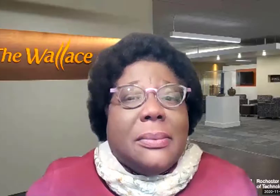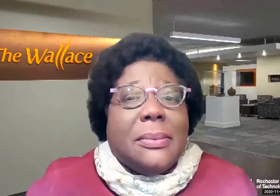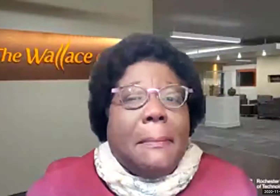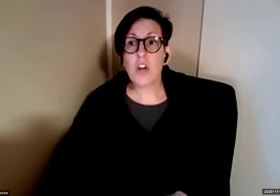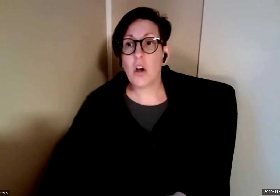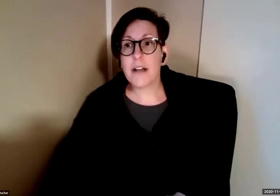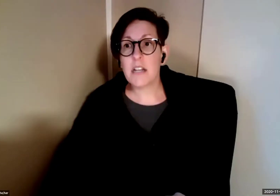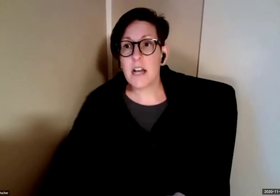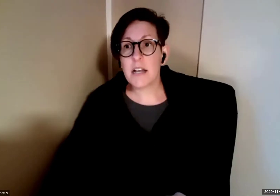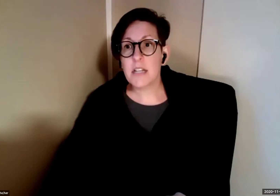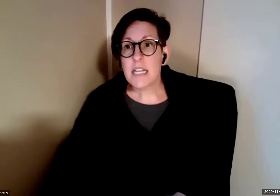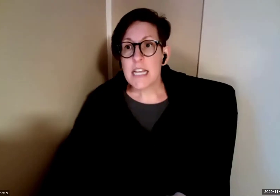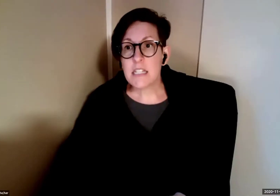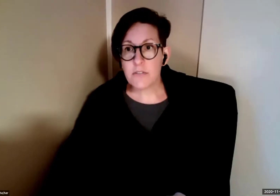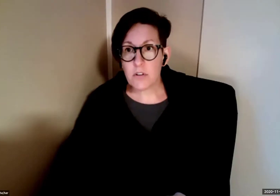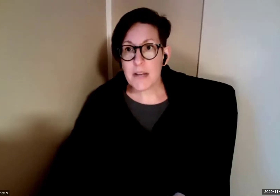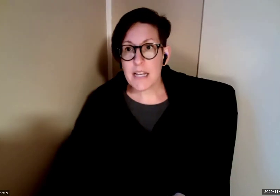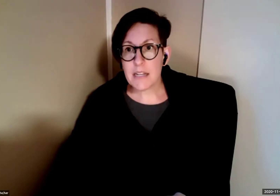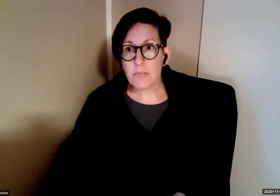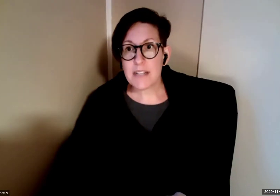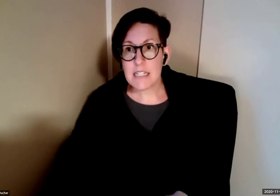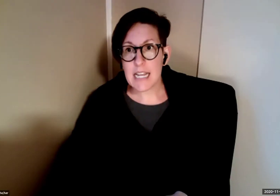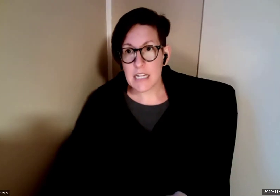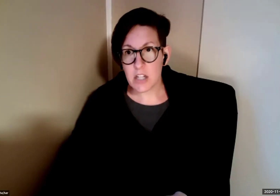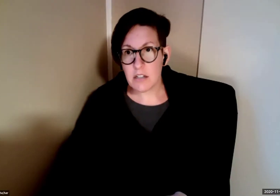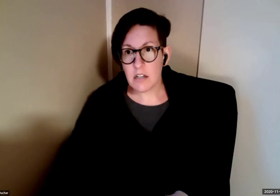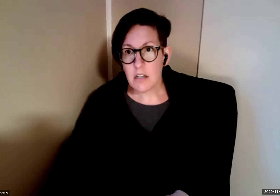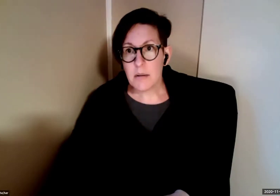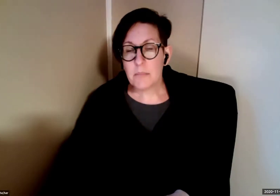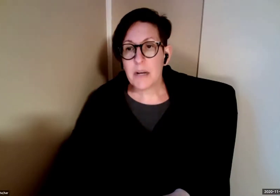Nicole she/her: No, no I it's for my presentation. Nicole she/her: Oh,